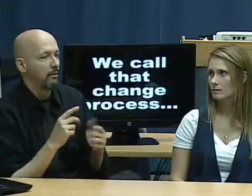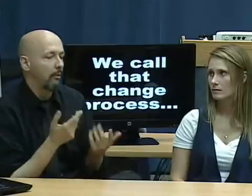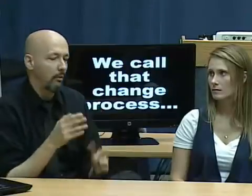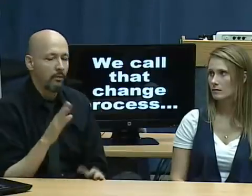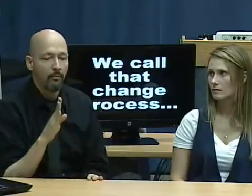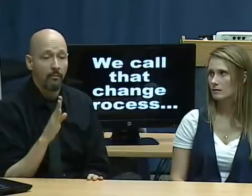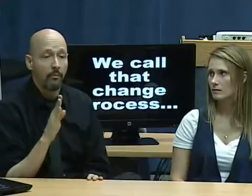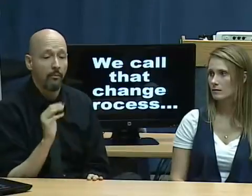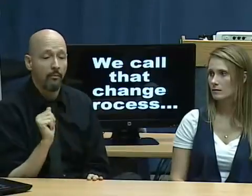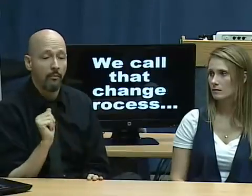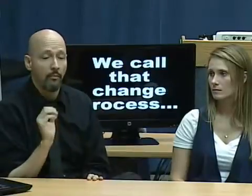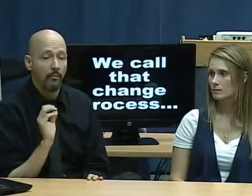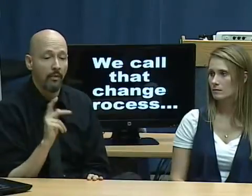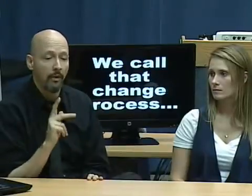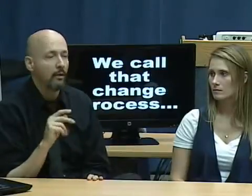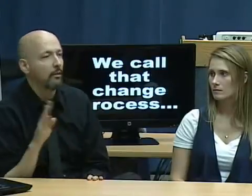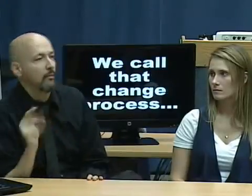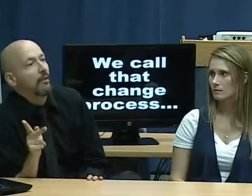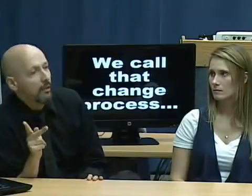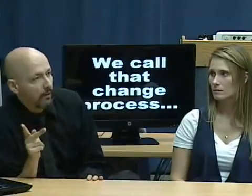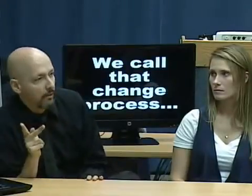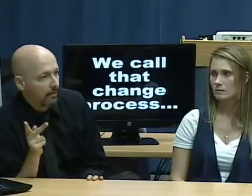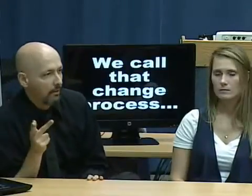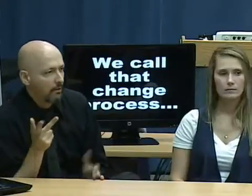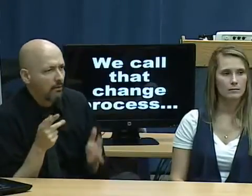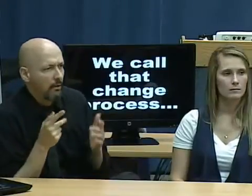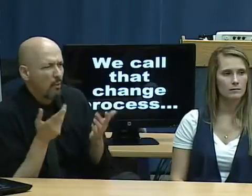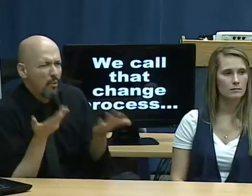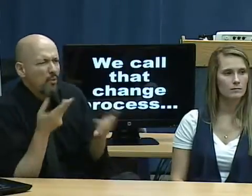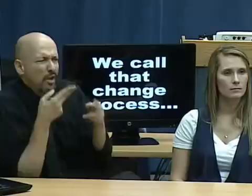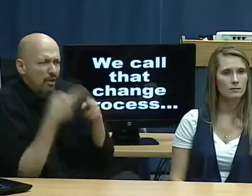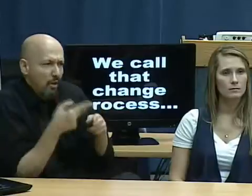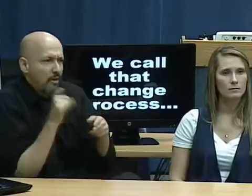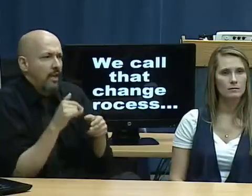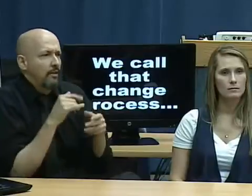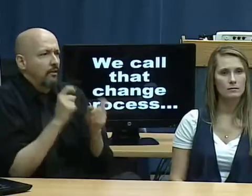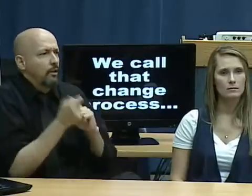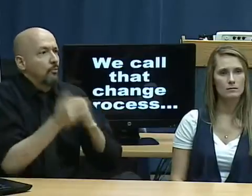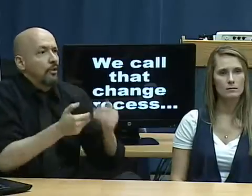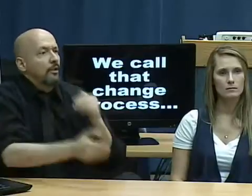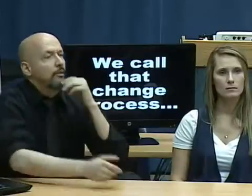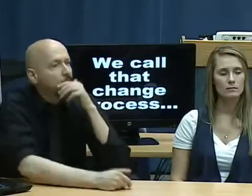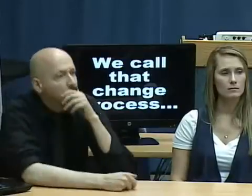Or B-A-C-K vs. #BACK What's that change process called?